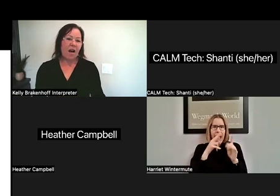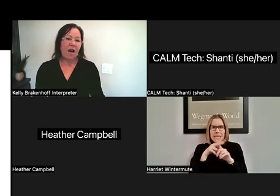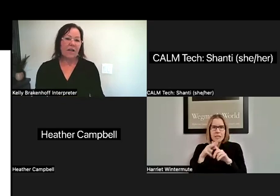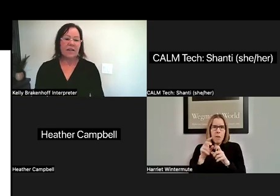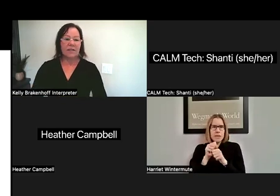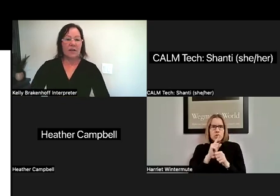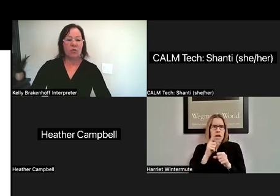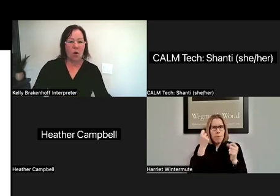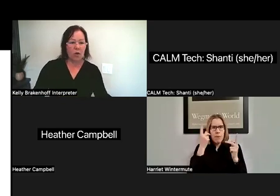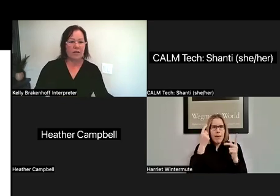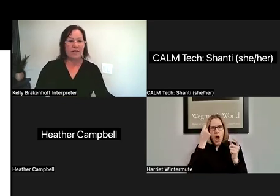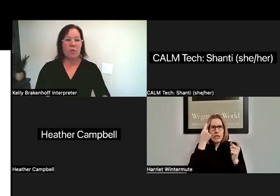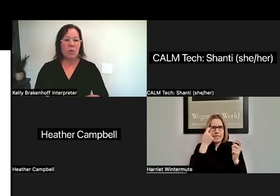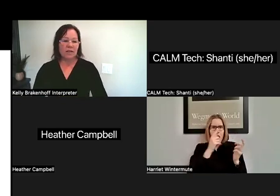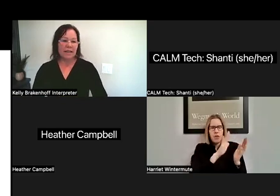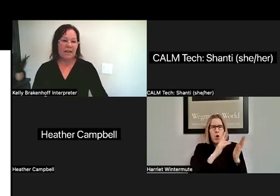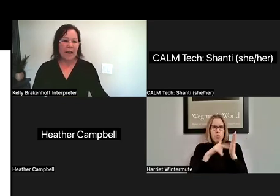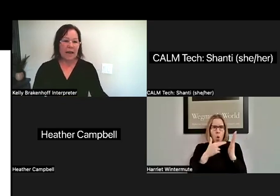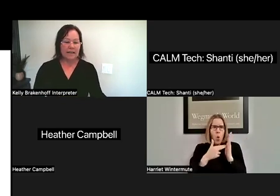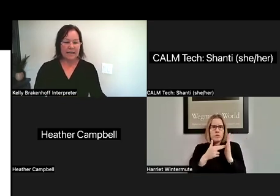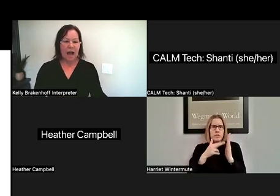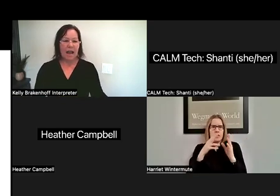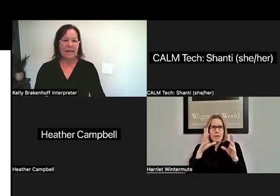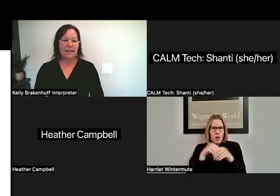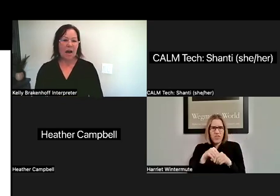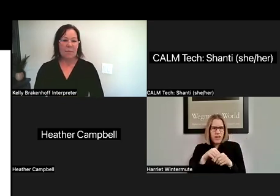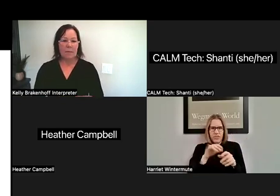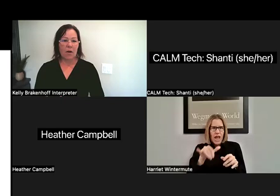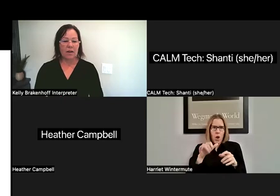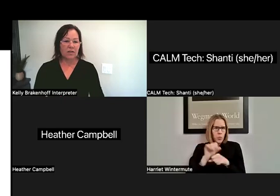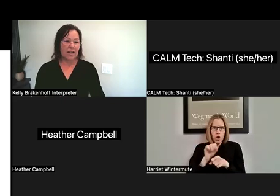all the different roles and which things have been assigned and to help people understand